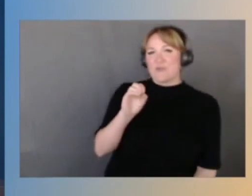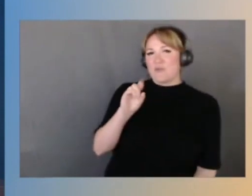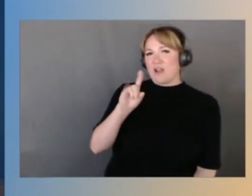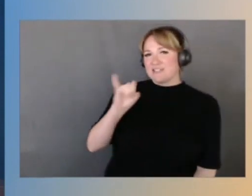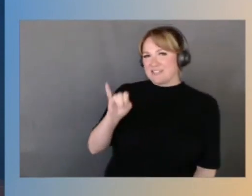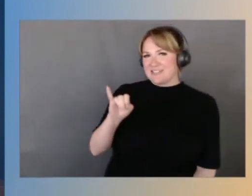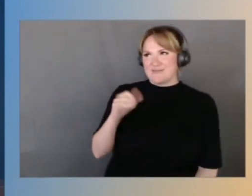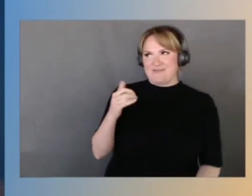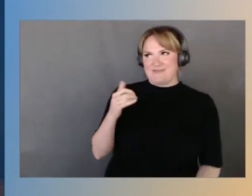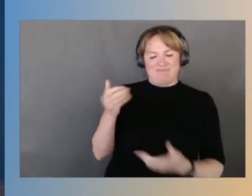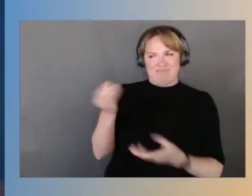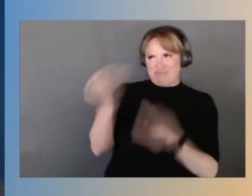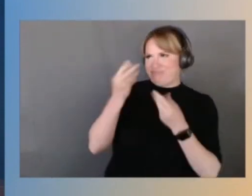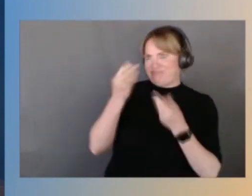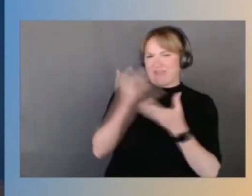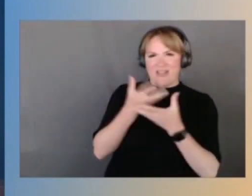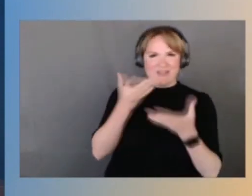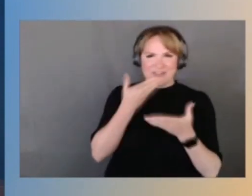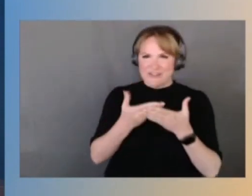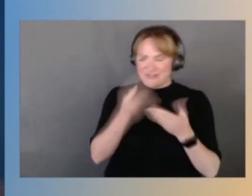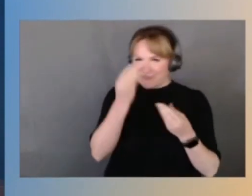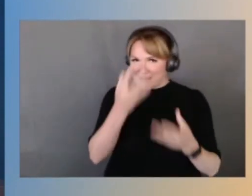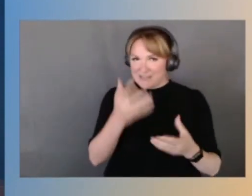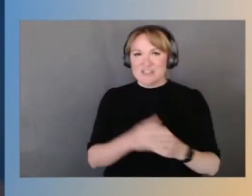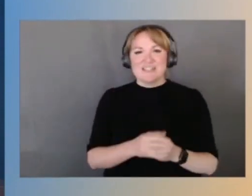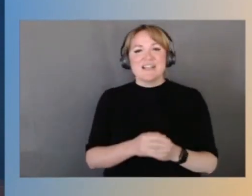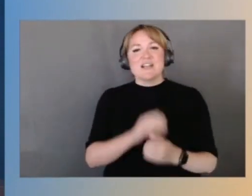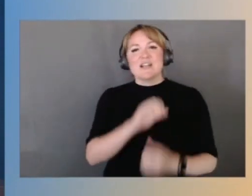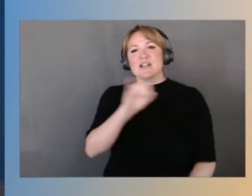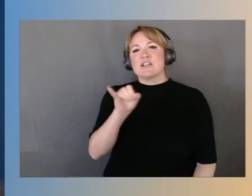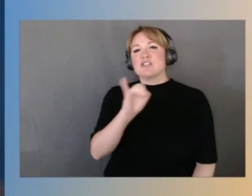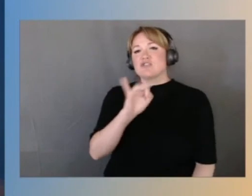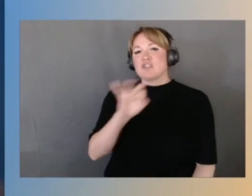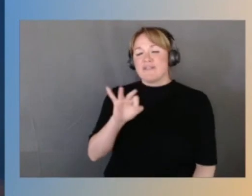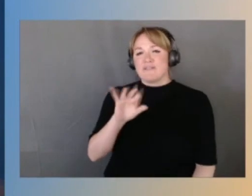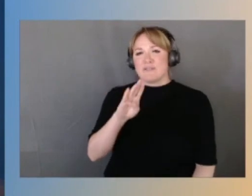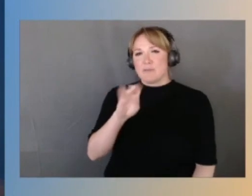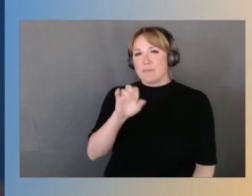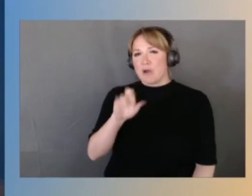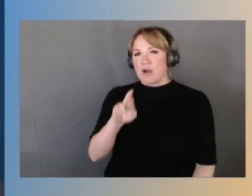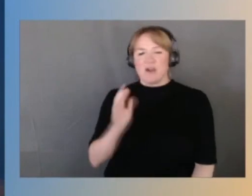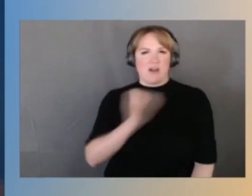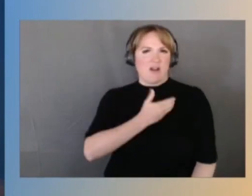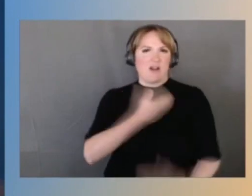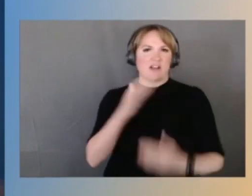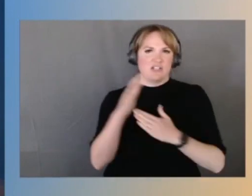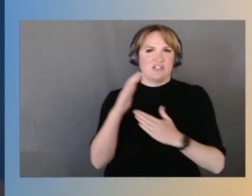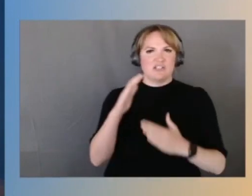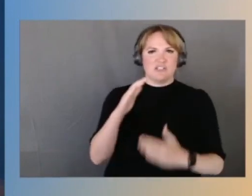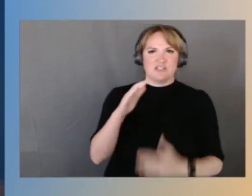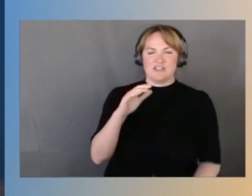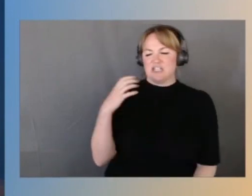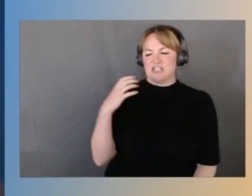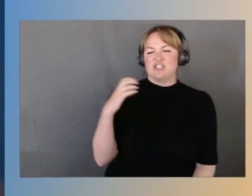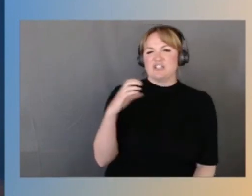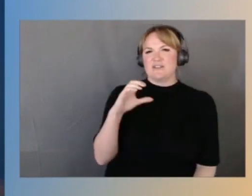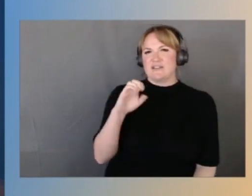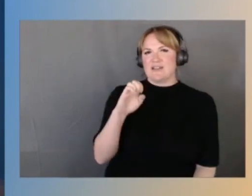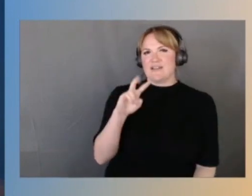so we're gonna have Jeff Barr, who's our chief evangelist kind of come up here afterward and give us a summary of,